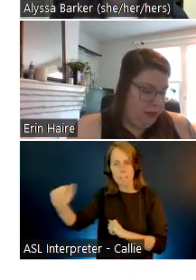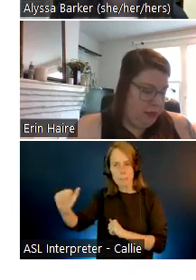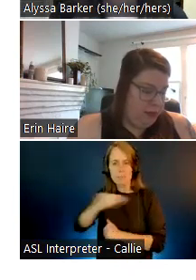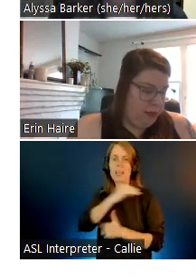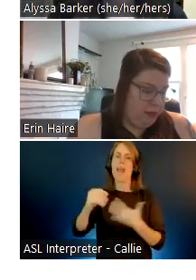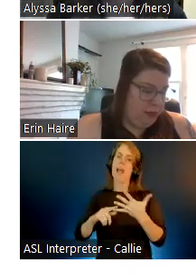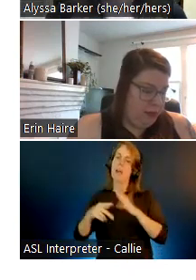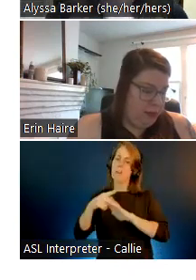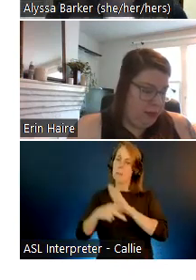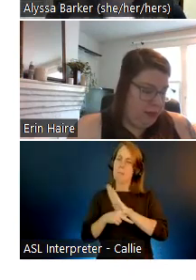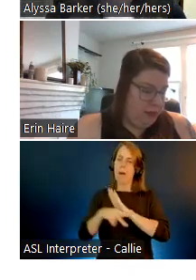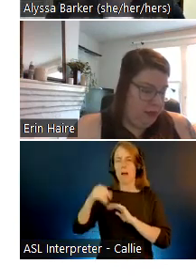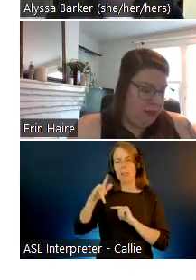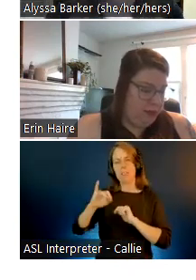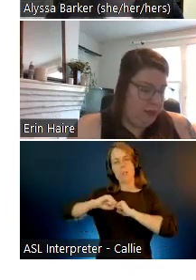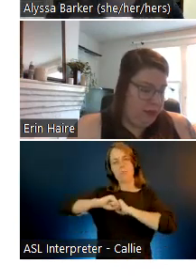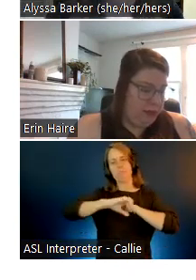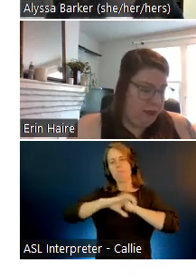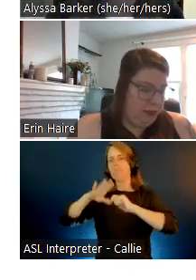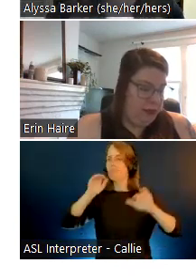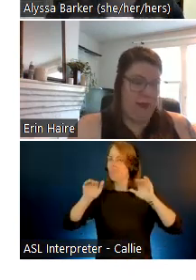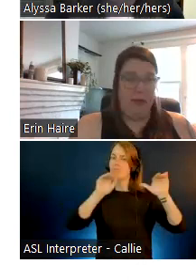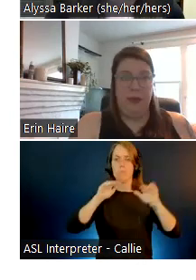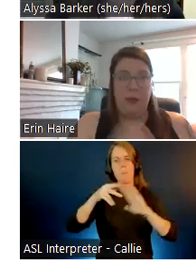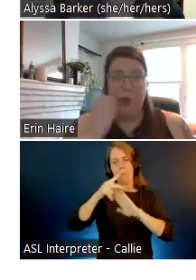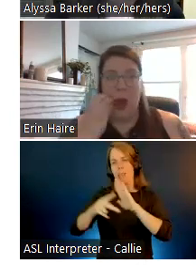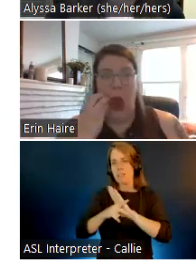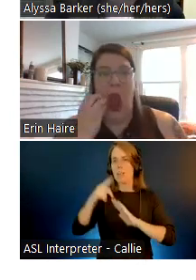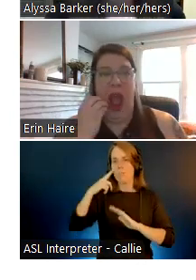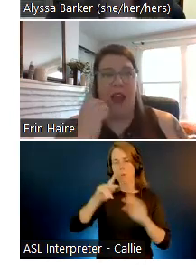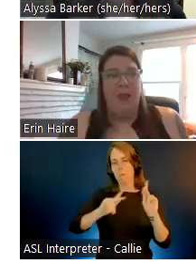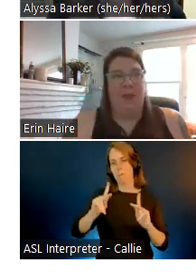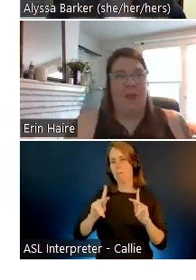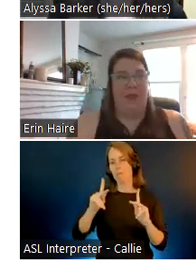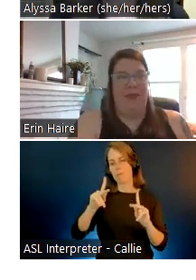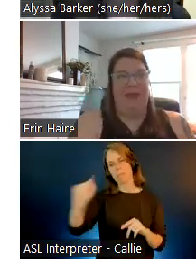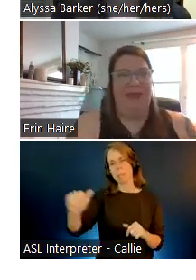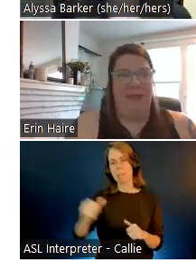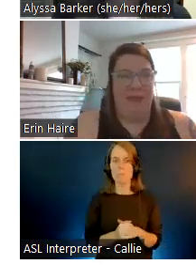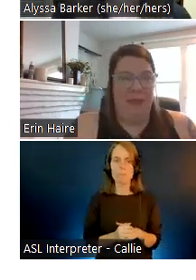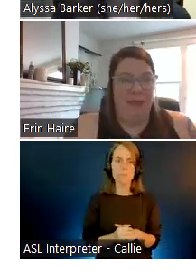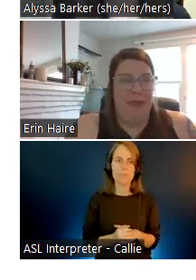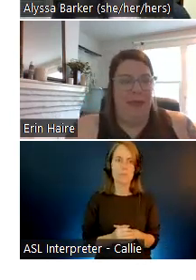so disclaimer up front housing boy there's a lot to know about housing rights it's broad and